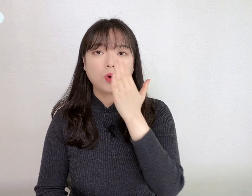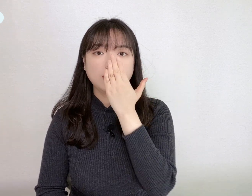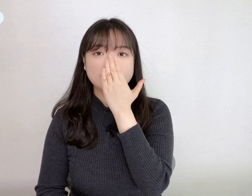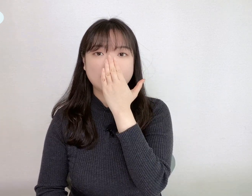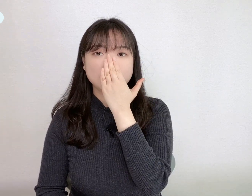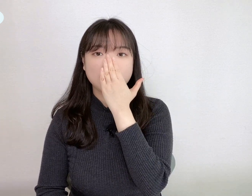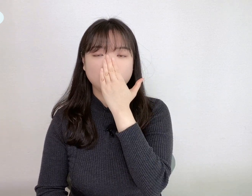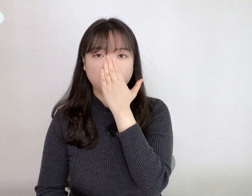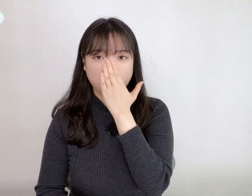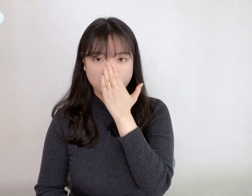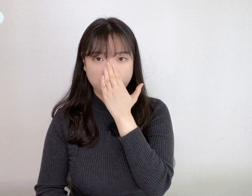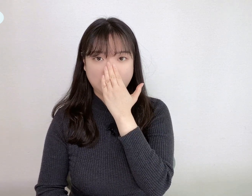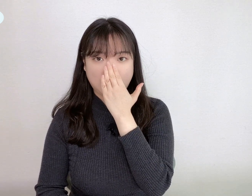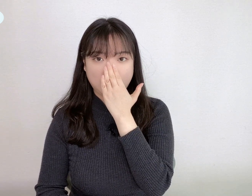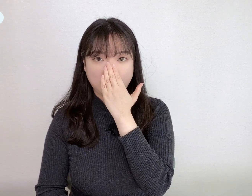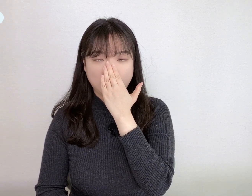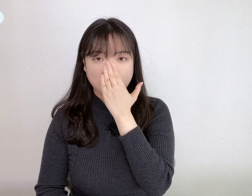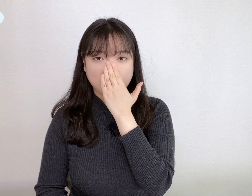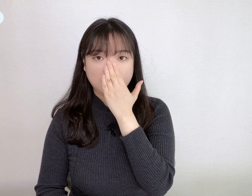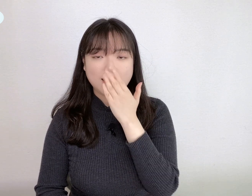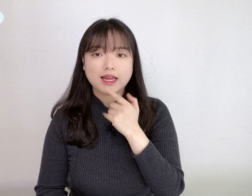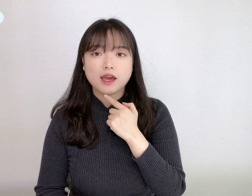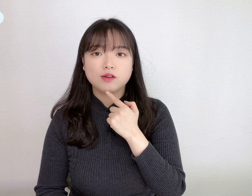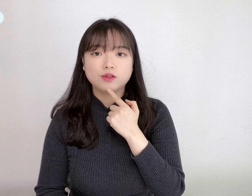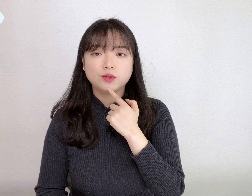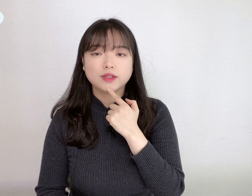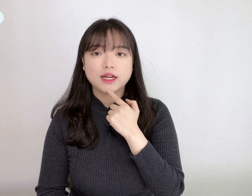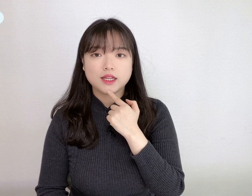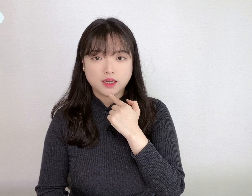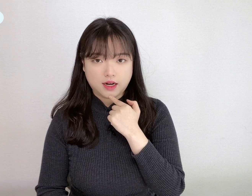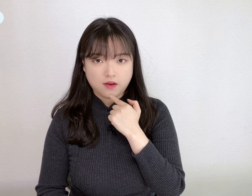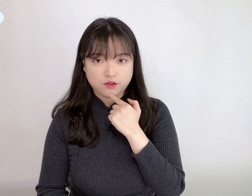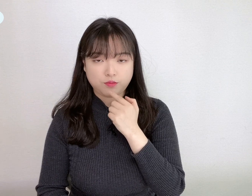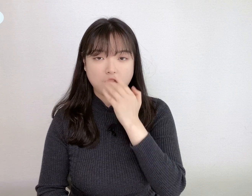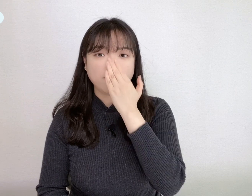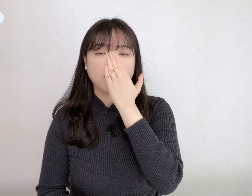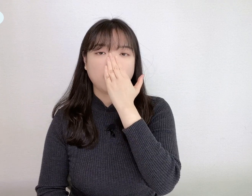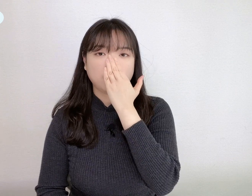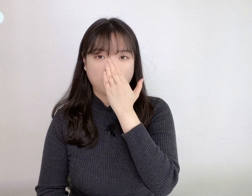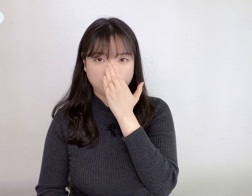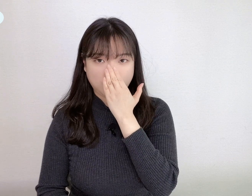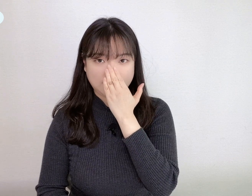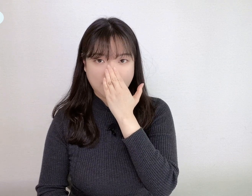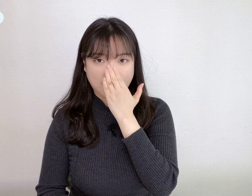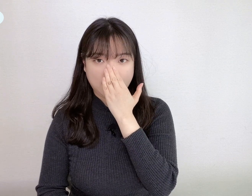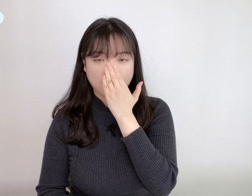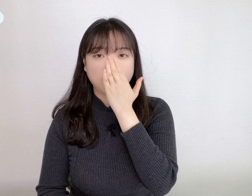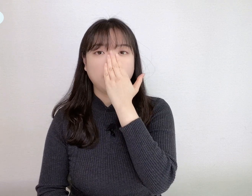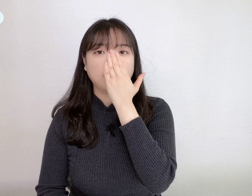in the shape of one hand fully extended. At this time, if my face is also slightly lowered, it becomes the sign language [I am humble]